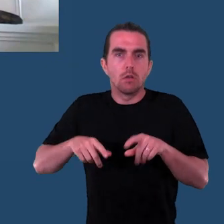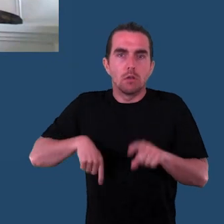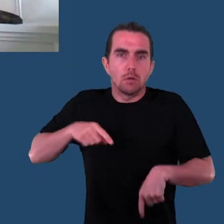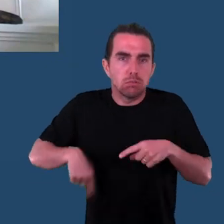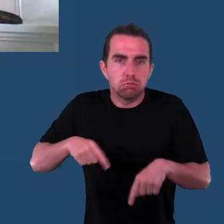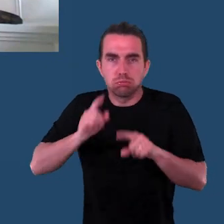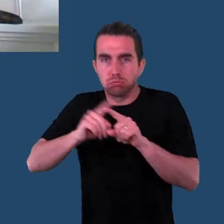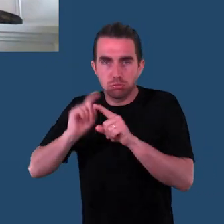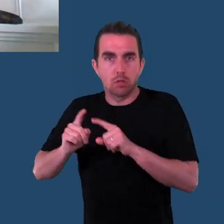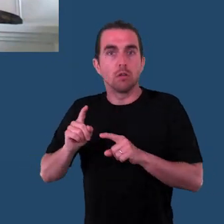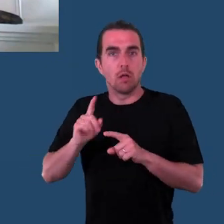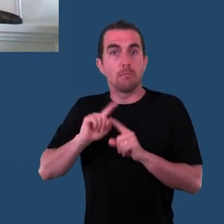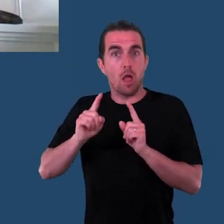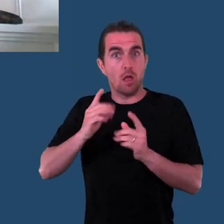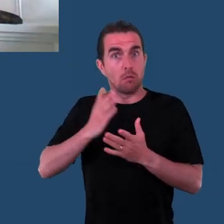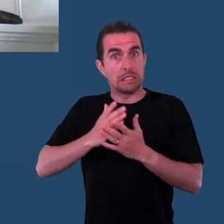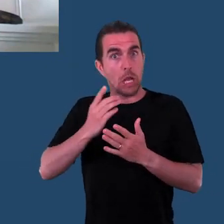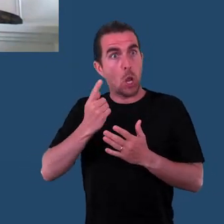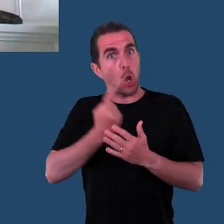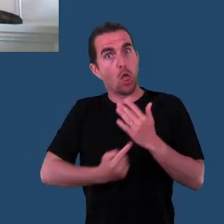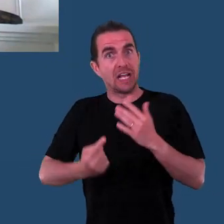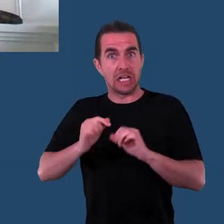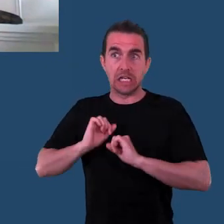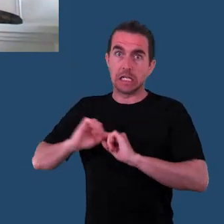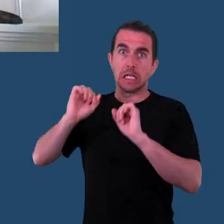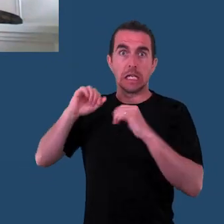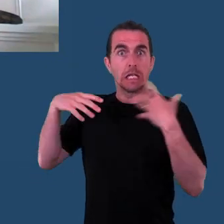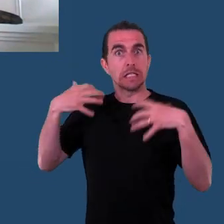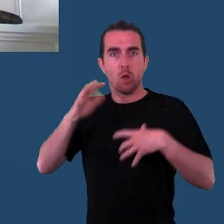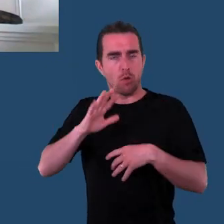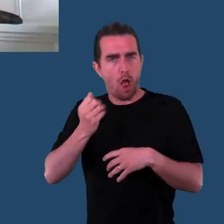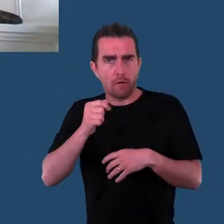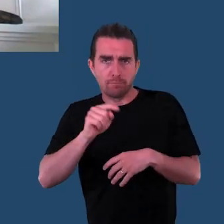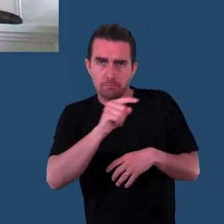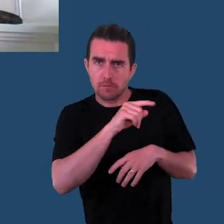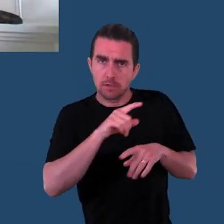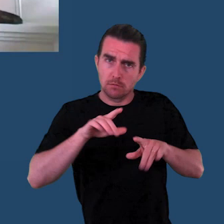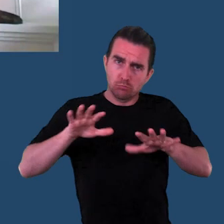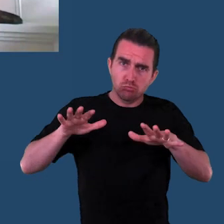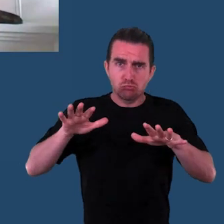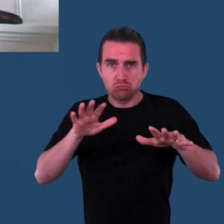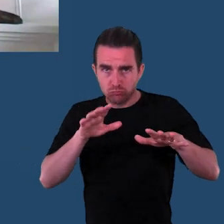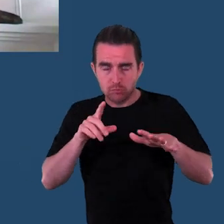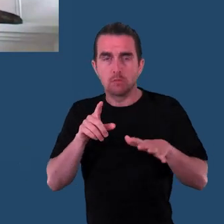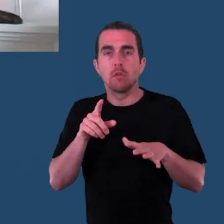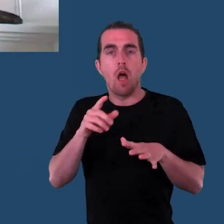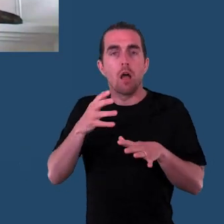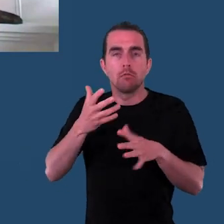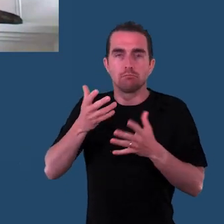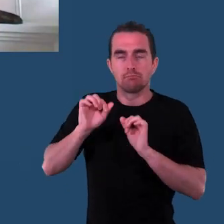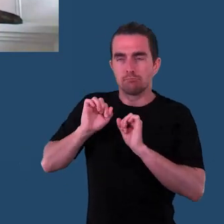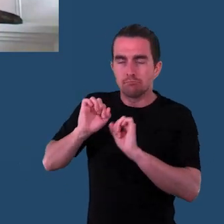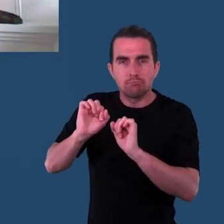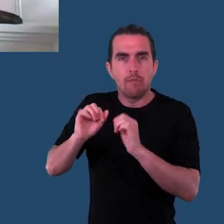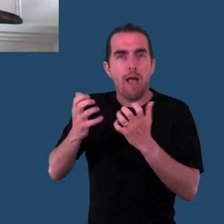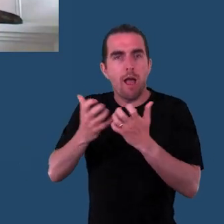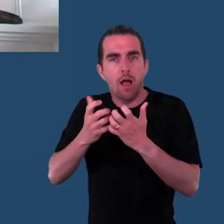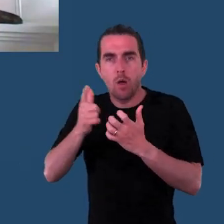but that's not totally unique to dinosaurs, so is there anything that is? Yeah, so what it is is actually the way that they do that,